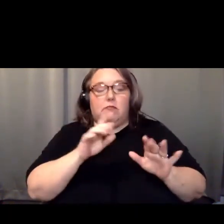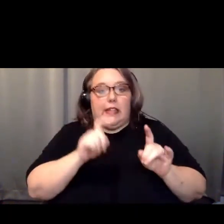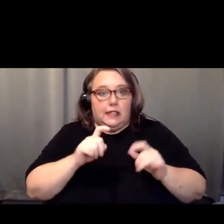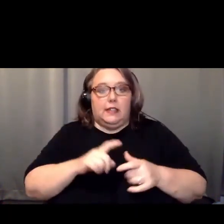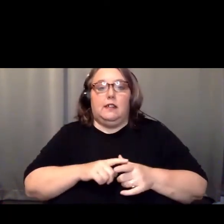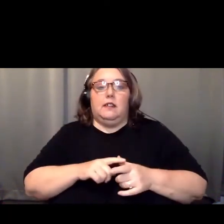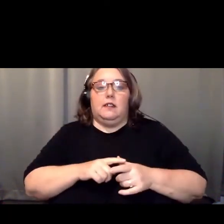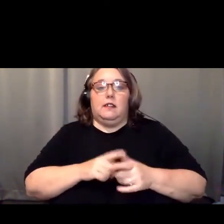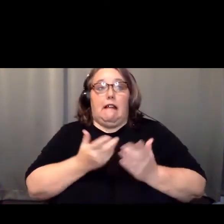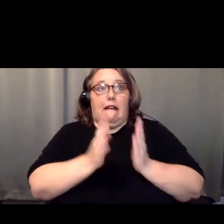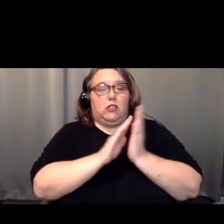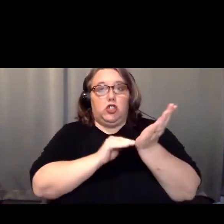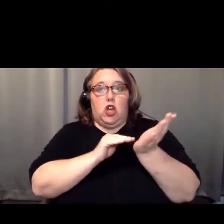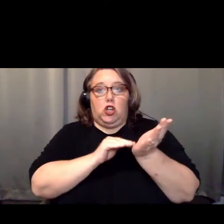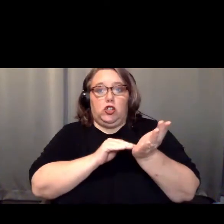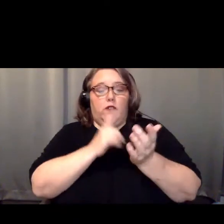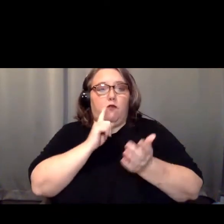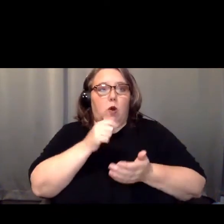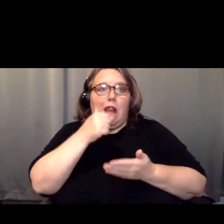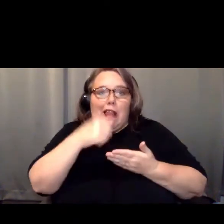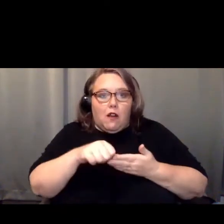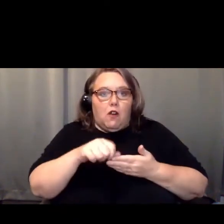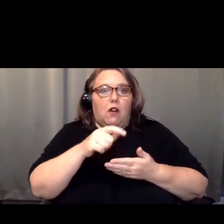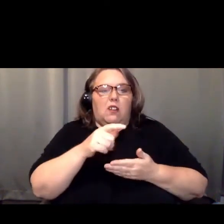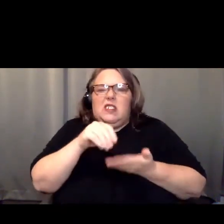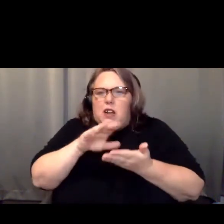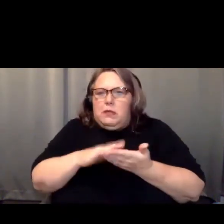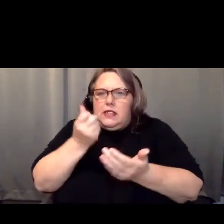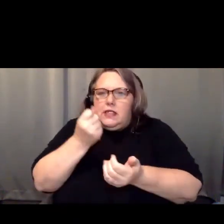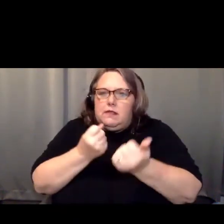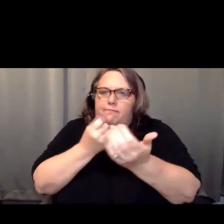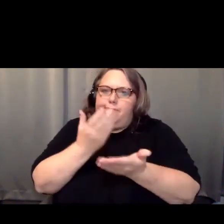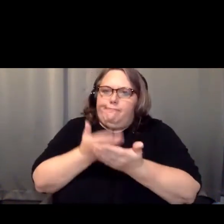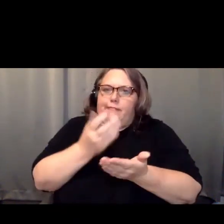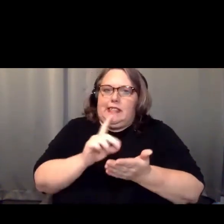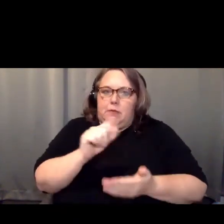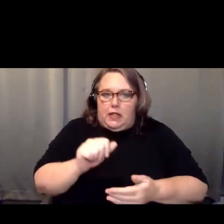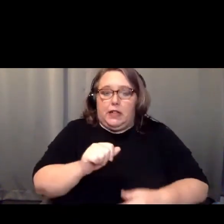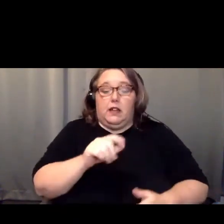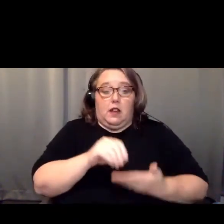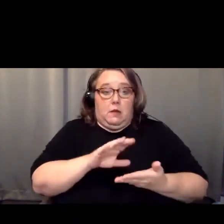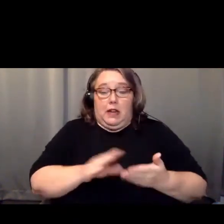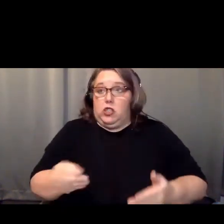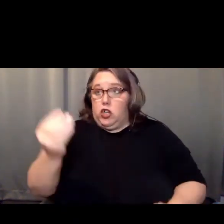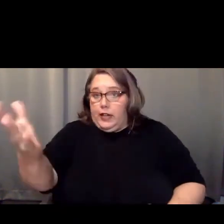that support your diagnosis of your disability, turn in the documentation and then follow up one week